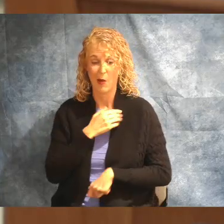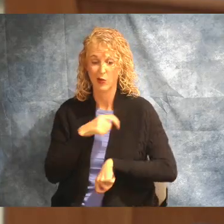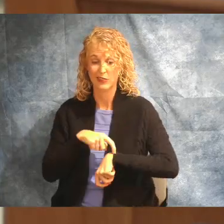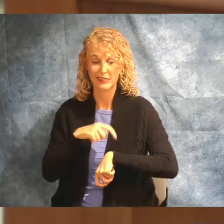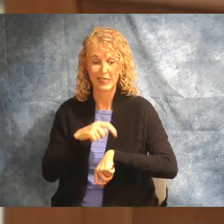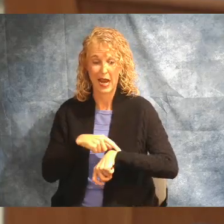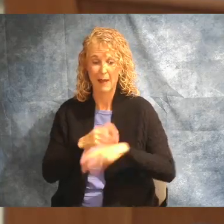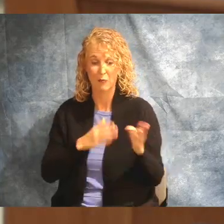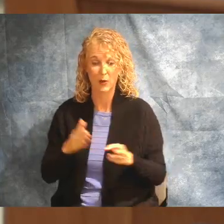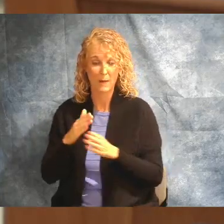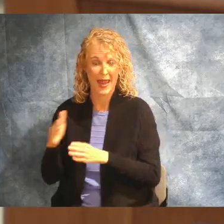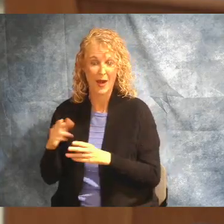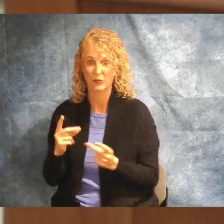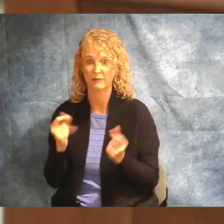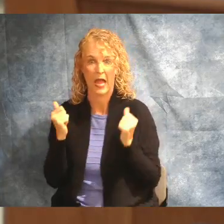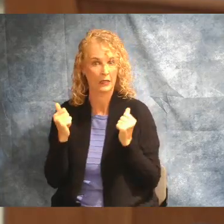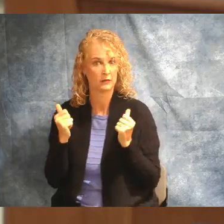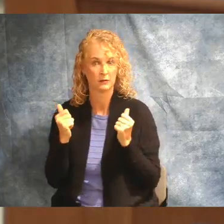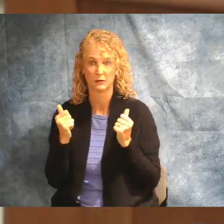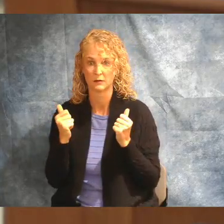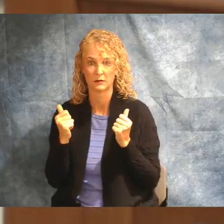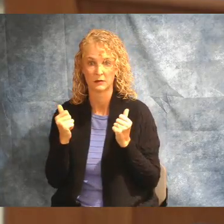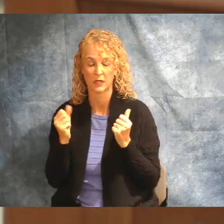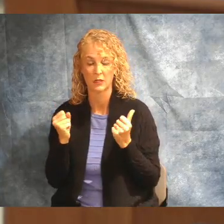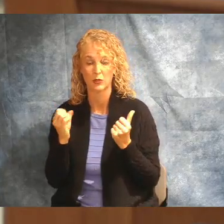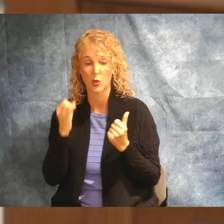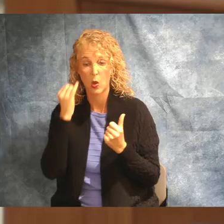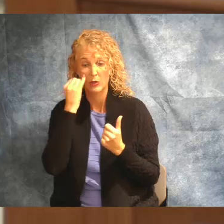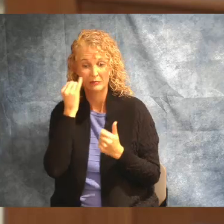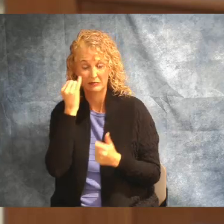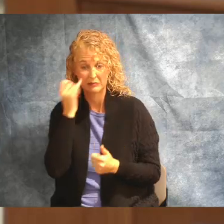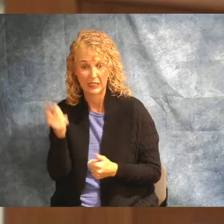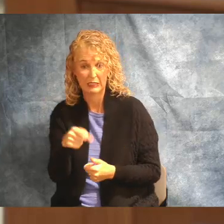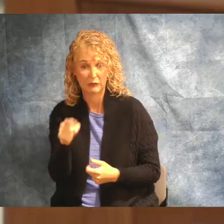and if assuming there's no issues with the recommendation, the bile leaf will be